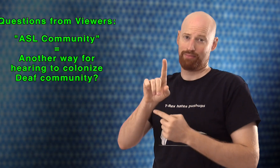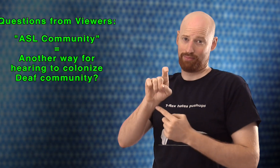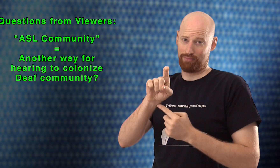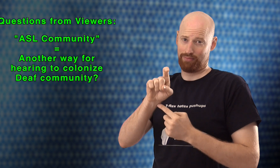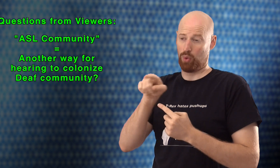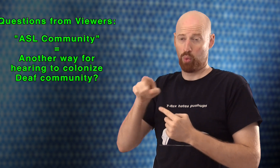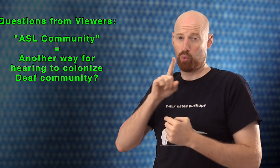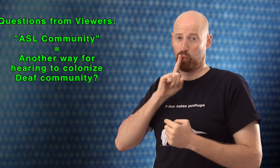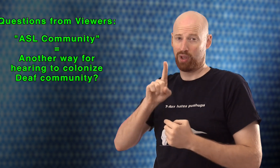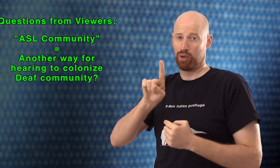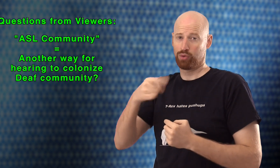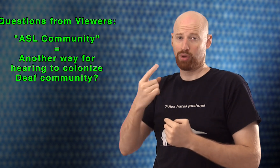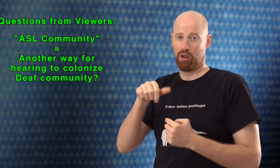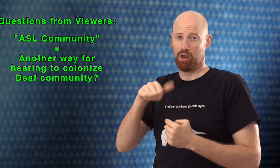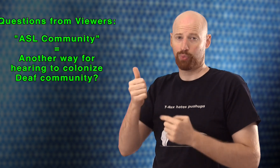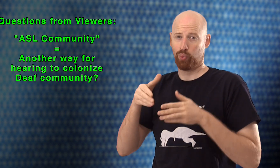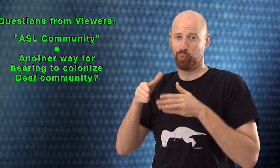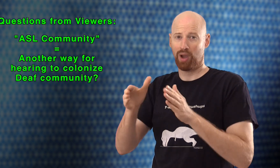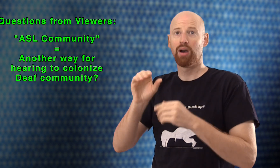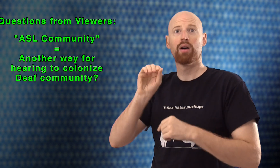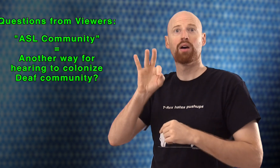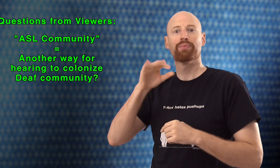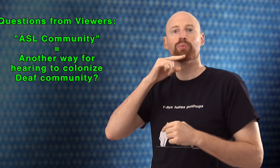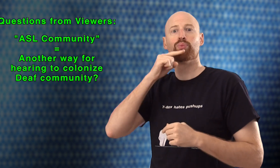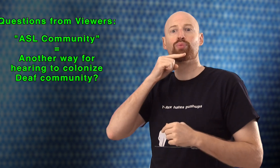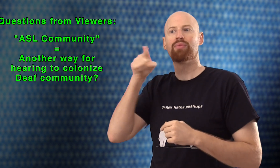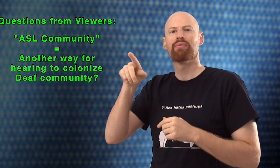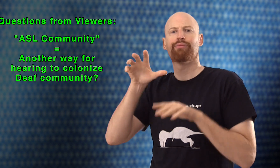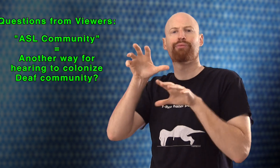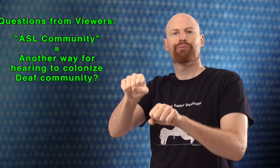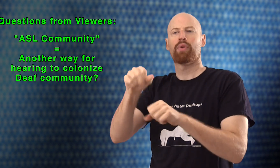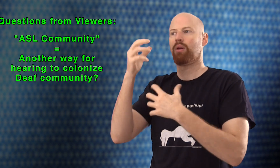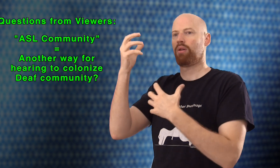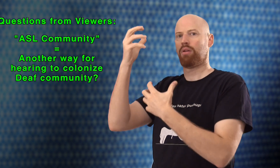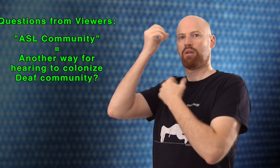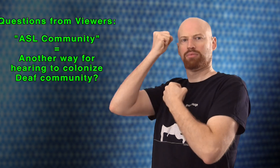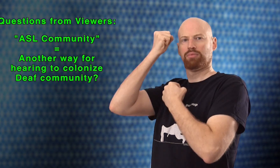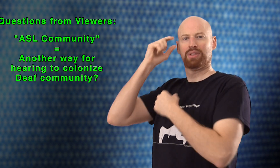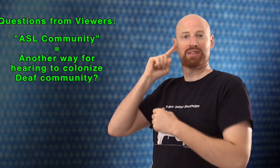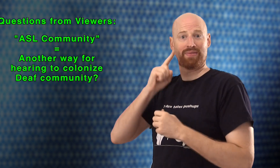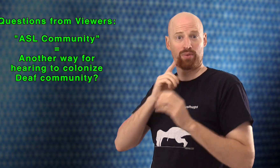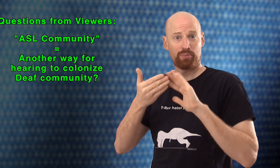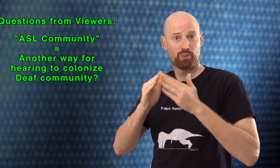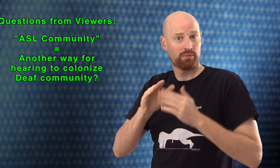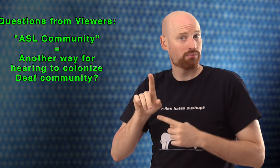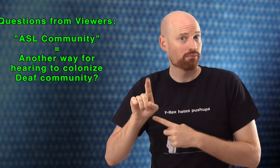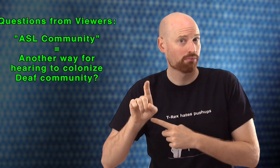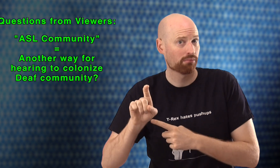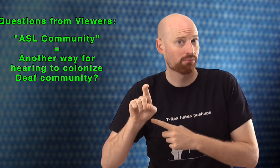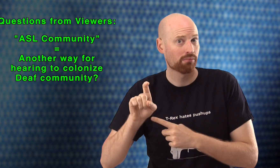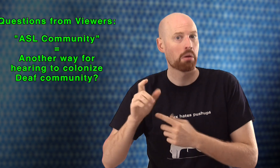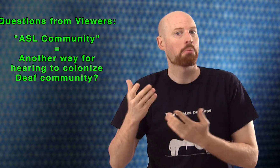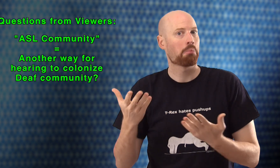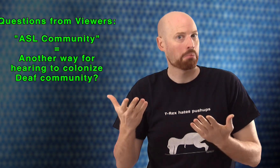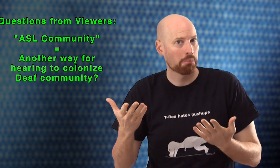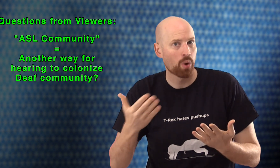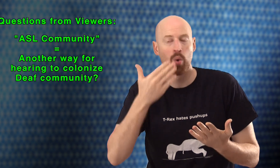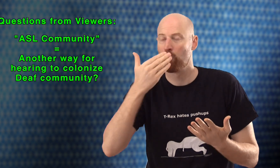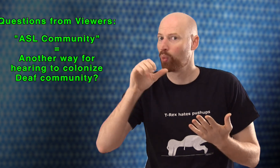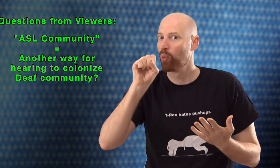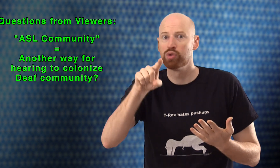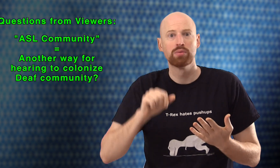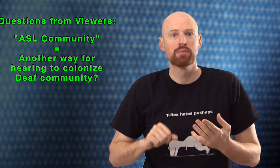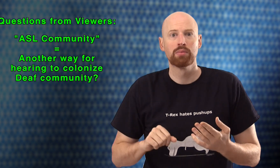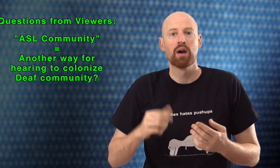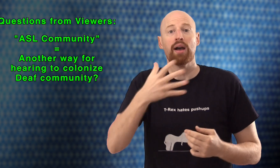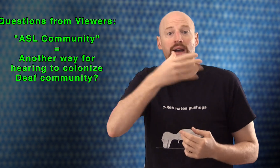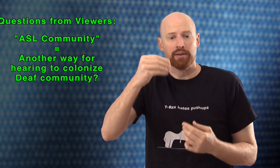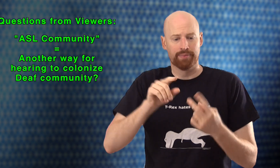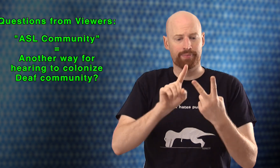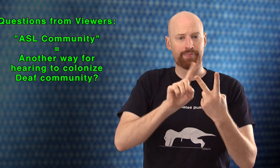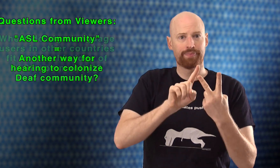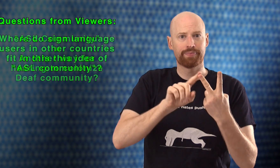Community just another way for hearing people to colonize the Deaf Community? Valid question! The